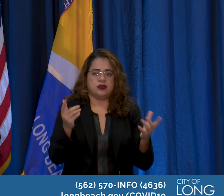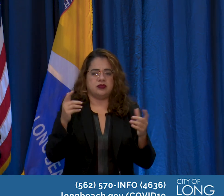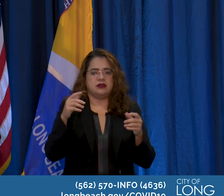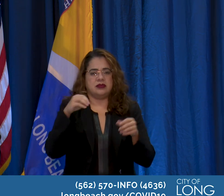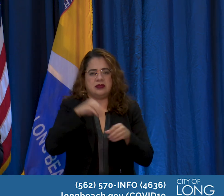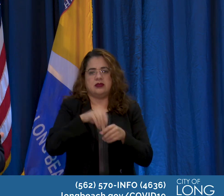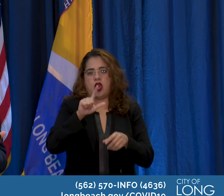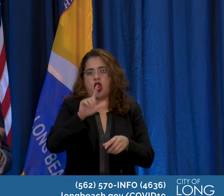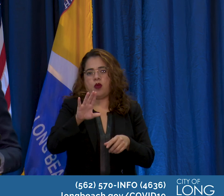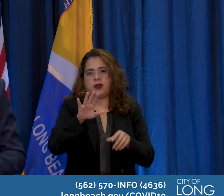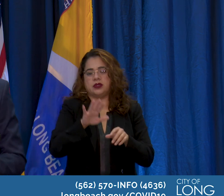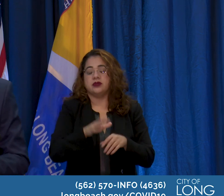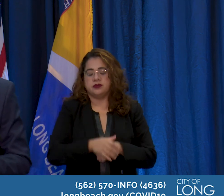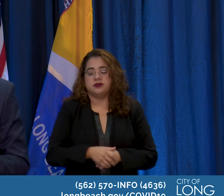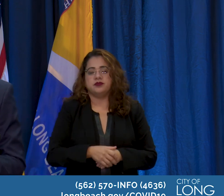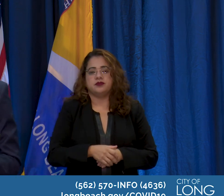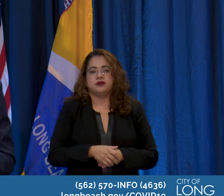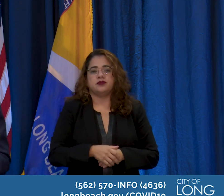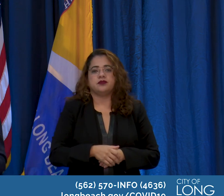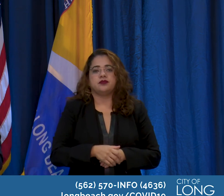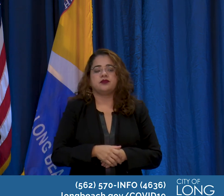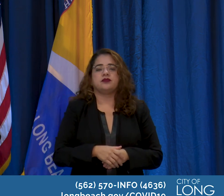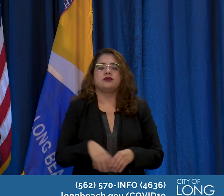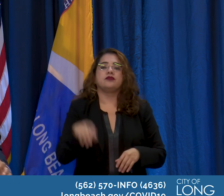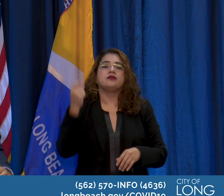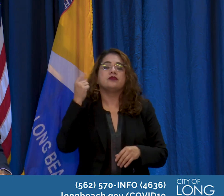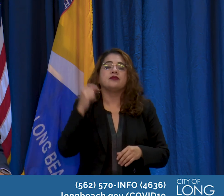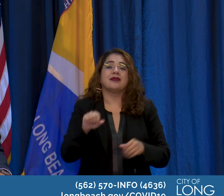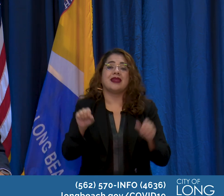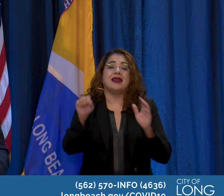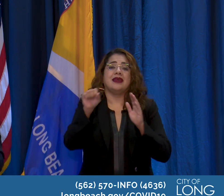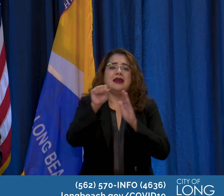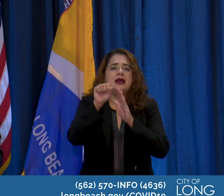I want to talk about what's happening with our statewide indicators.